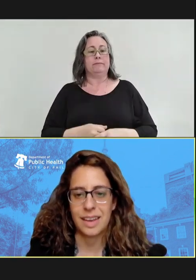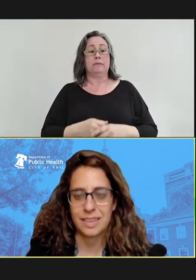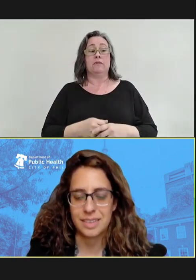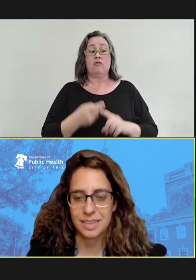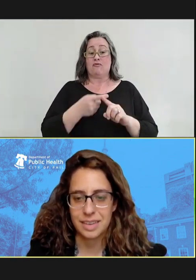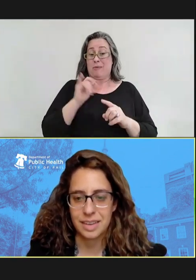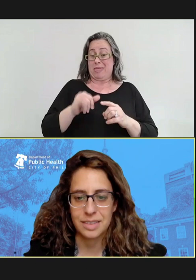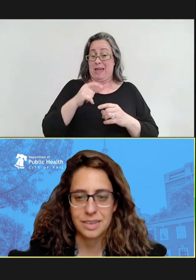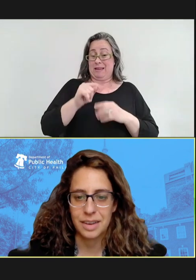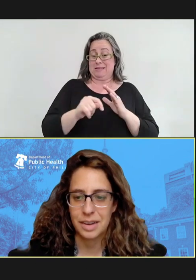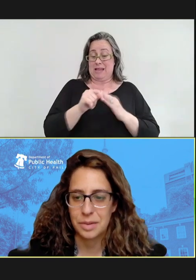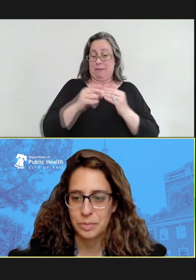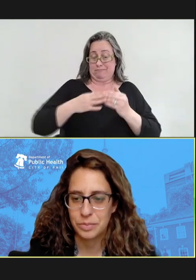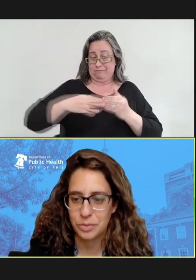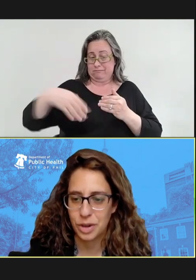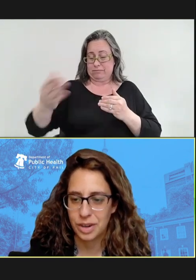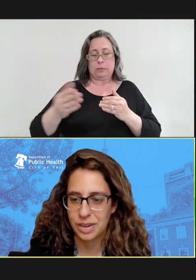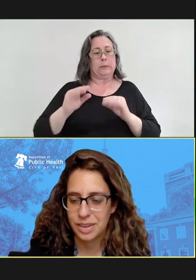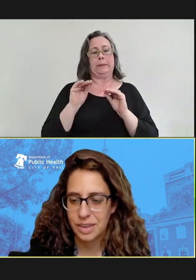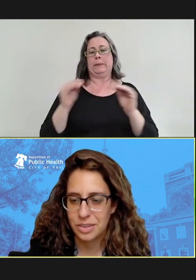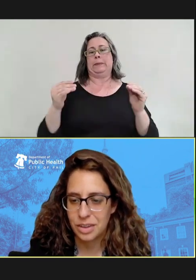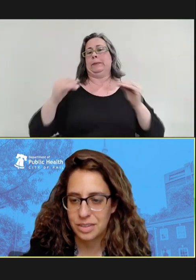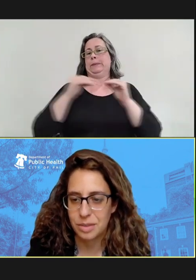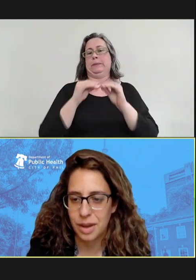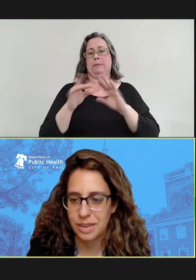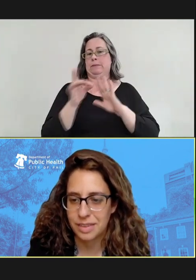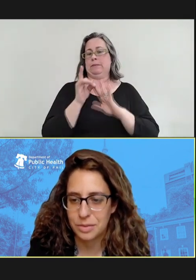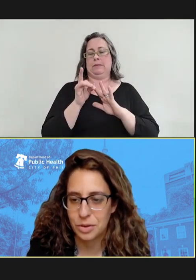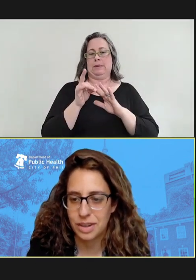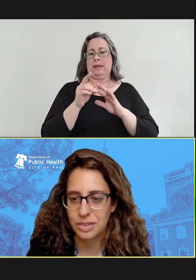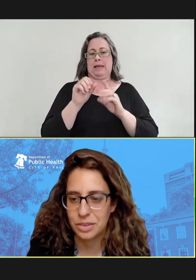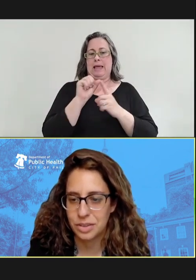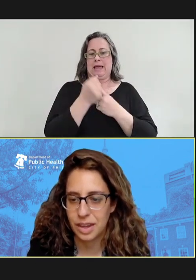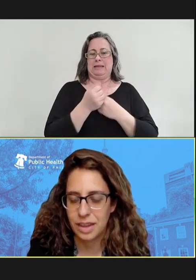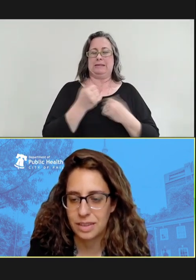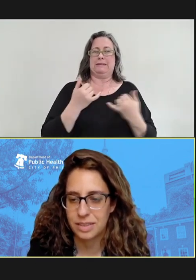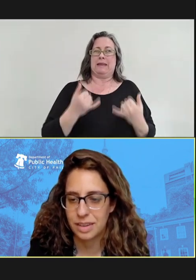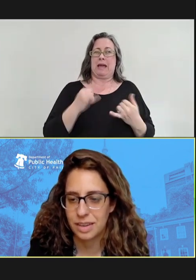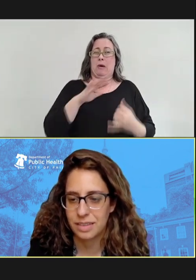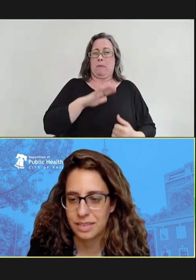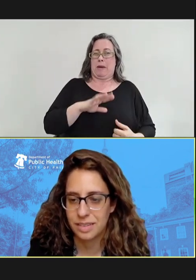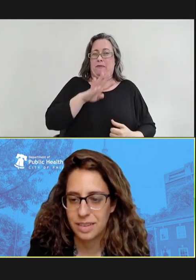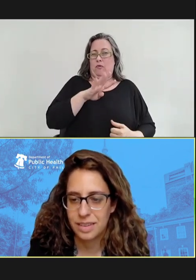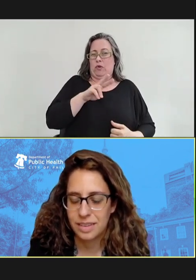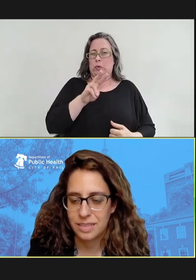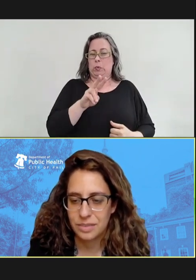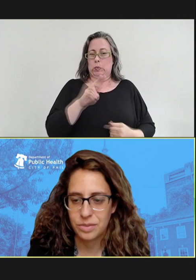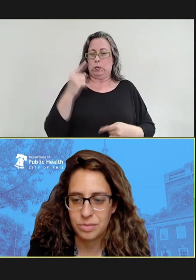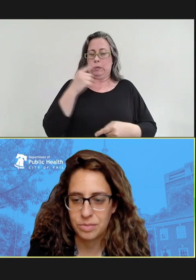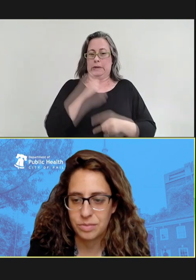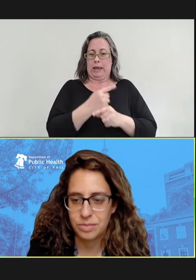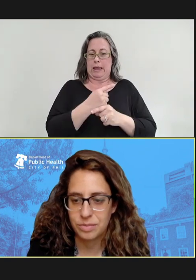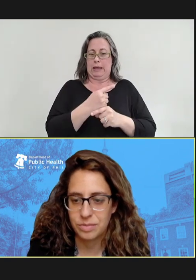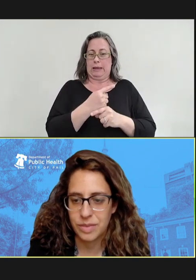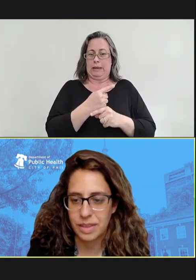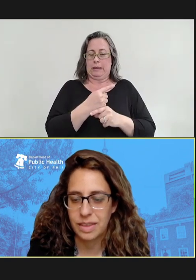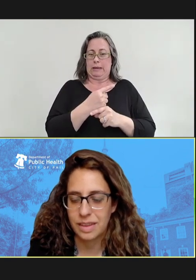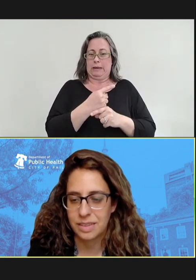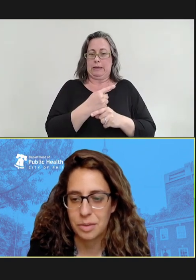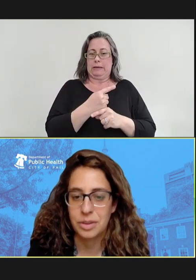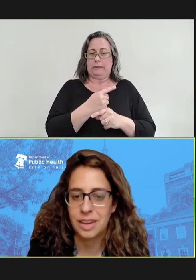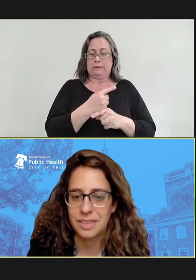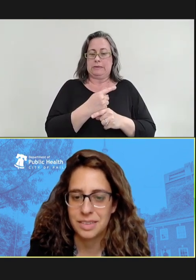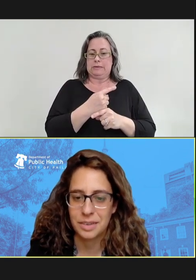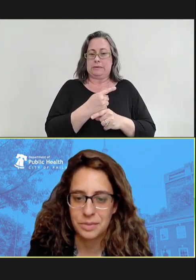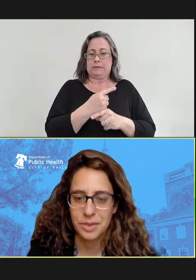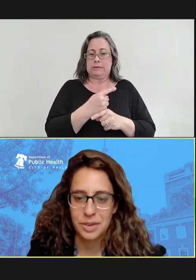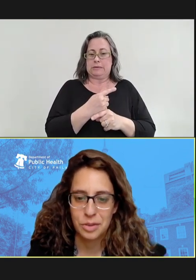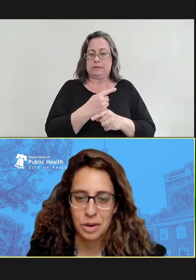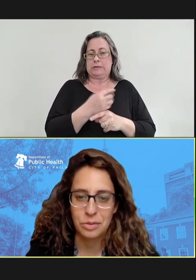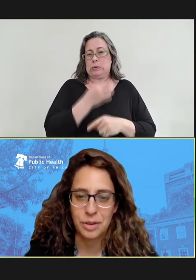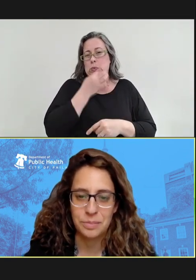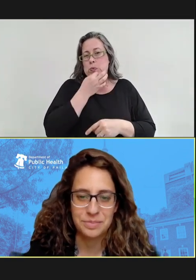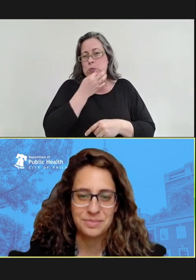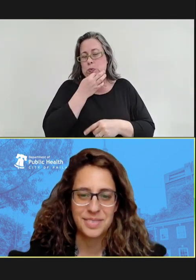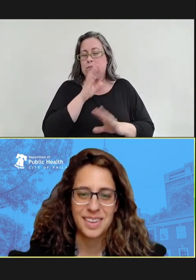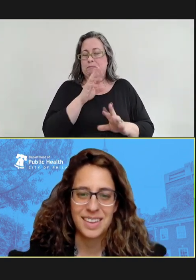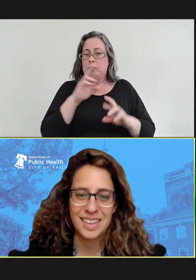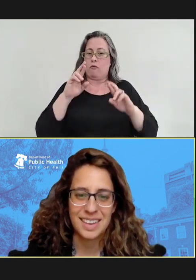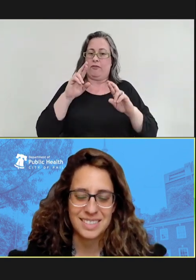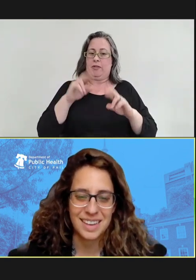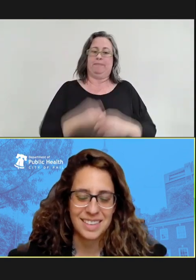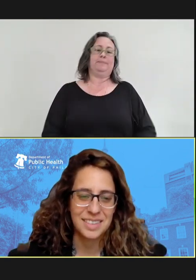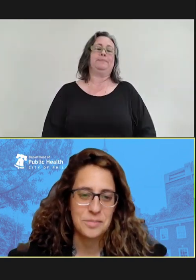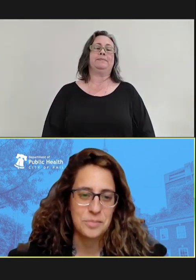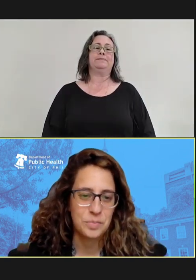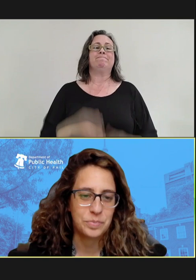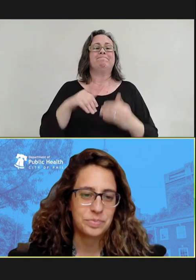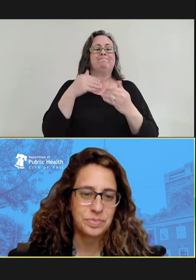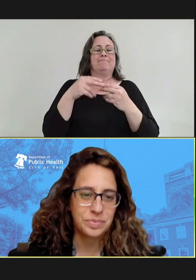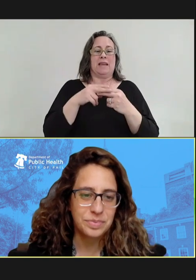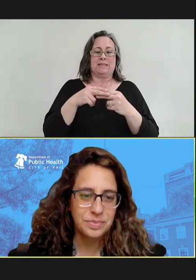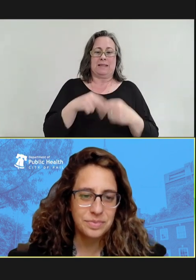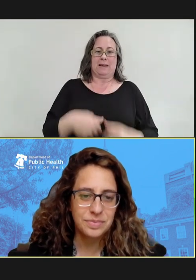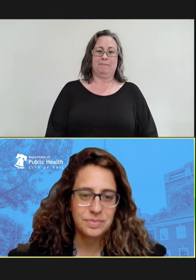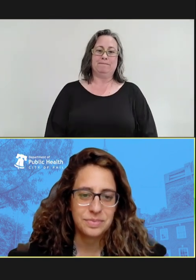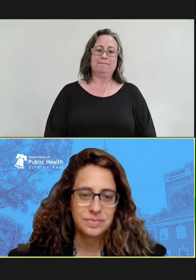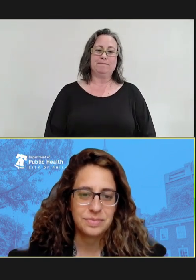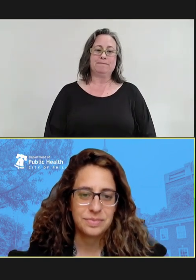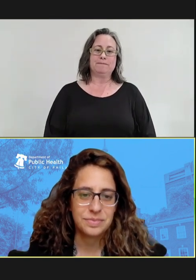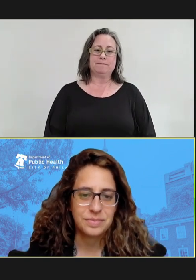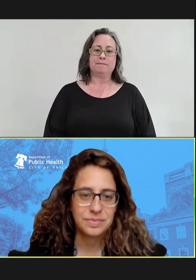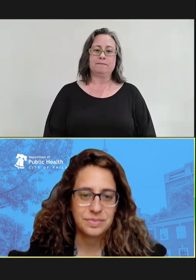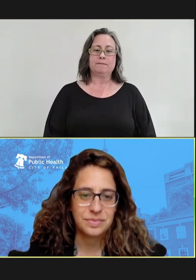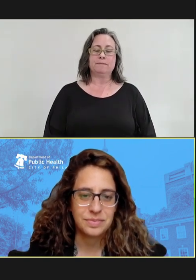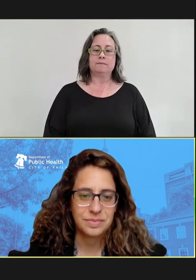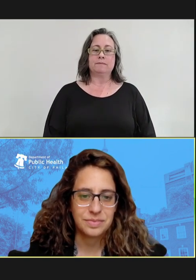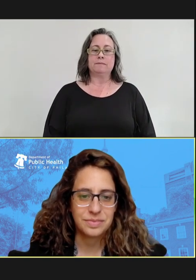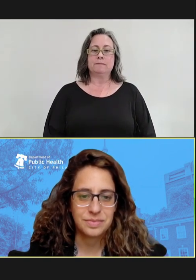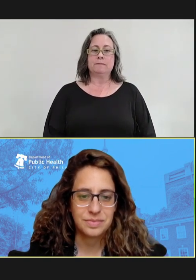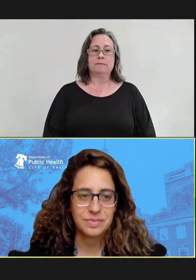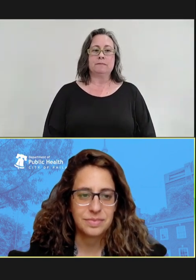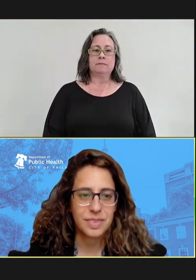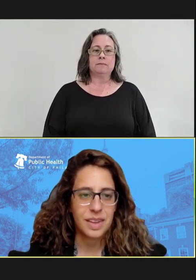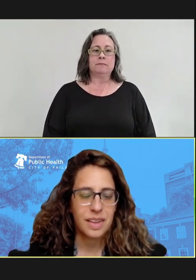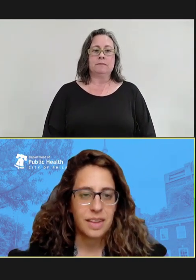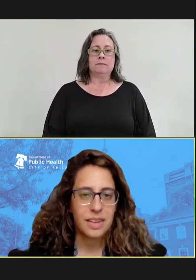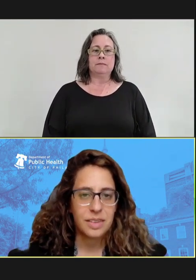cases. And we're just about 42 days in the next couple of days, so we're hopeful. Next slide.